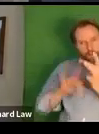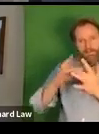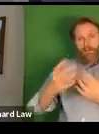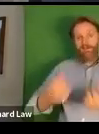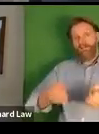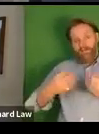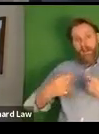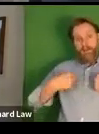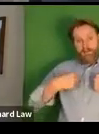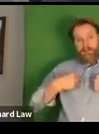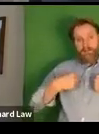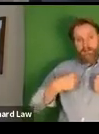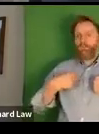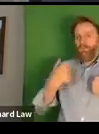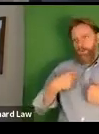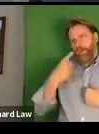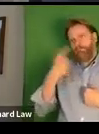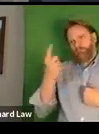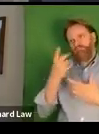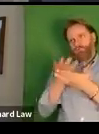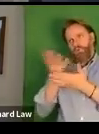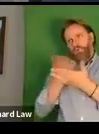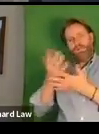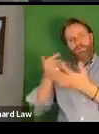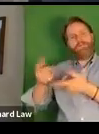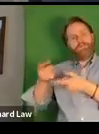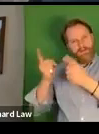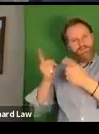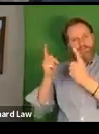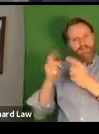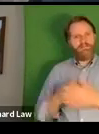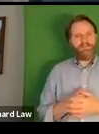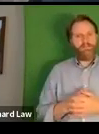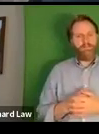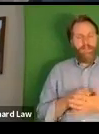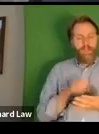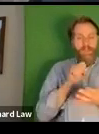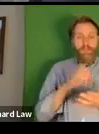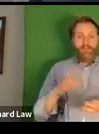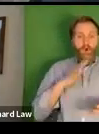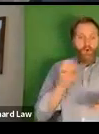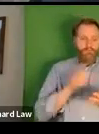afterwards it was in one of the MBs that we publish MB23 if you know your MBs